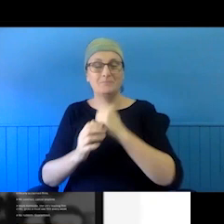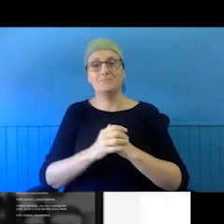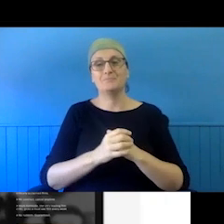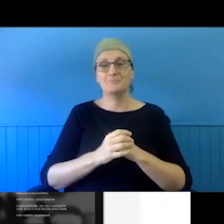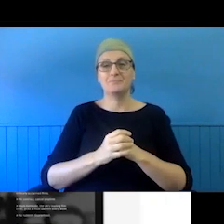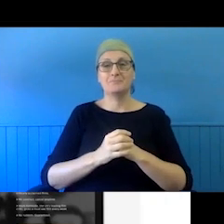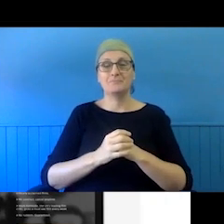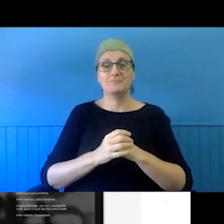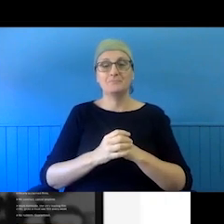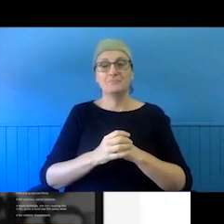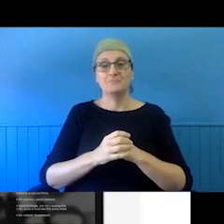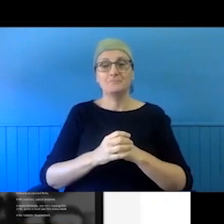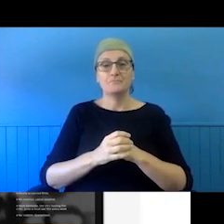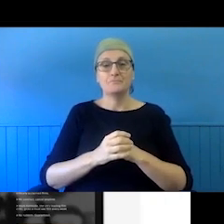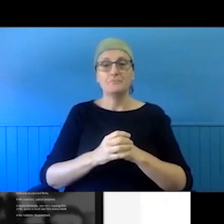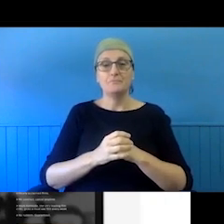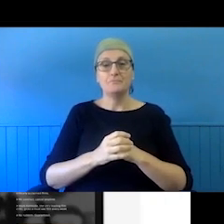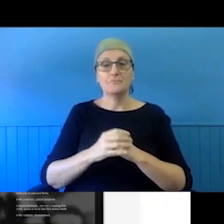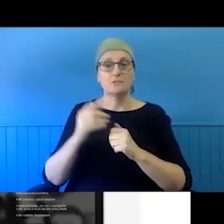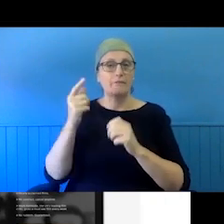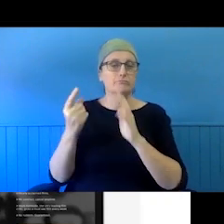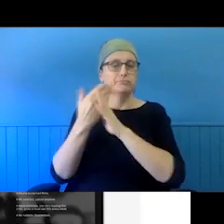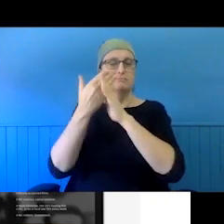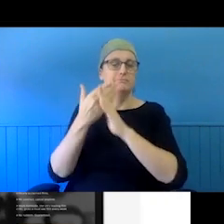Sorry, I'm going to turn off my timer because I'm going to have to